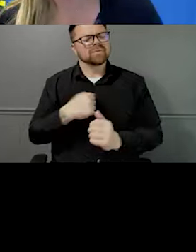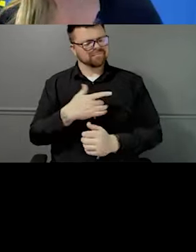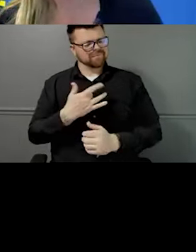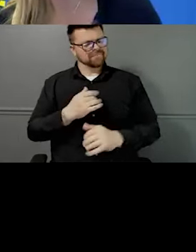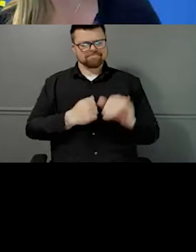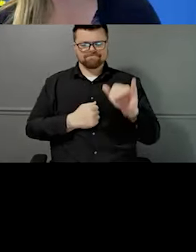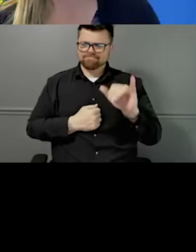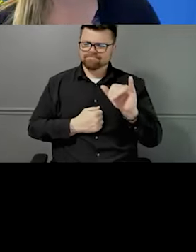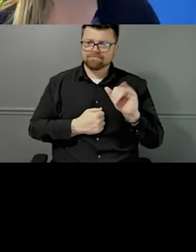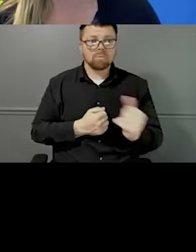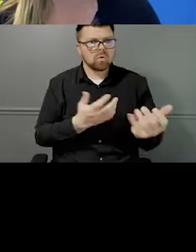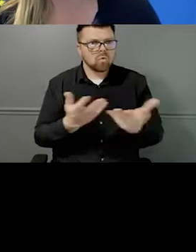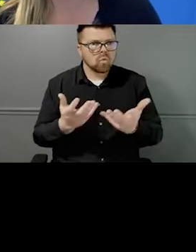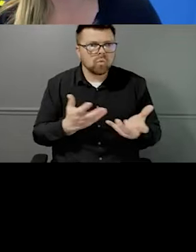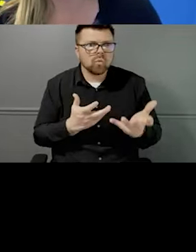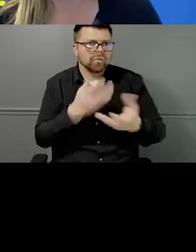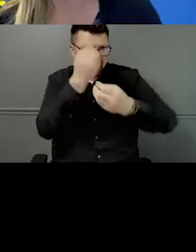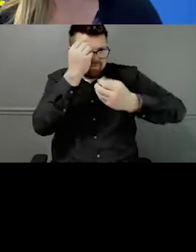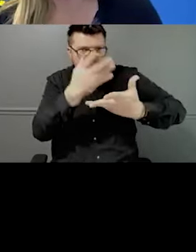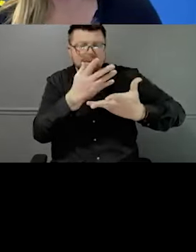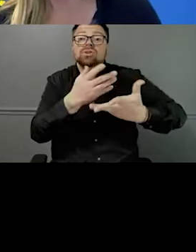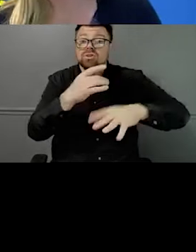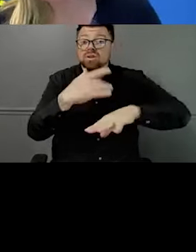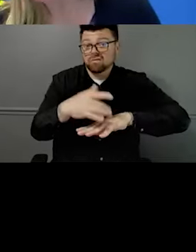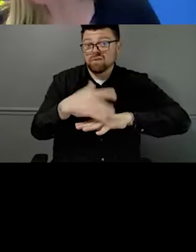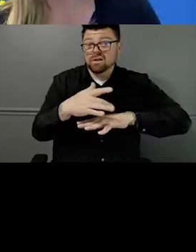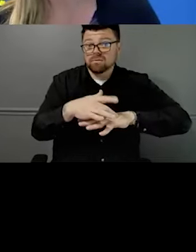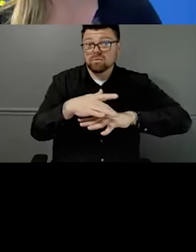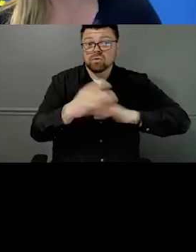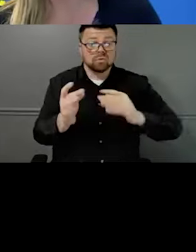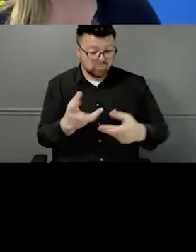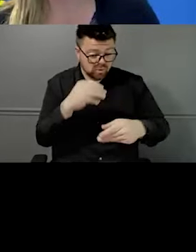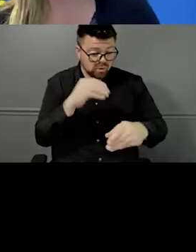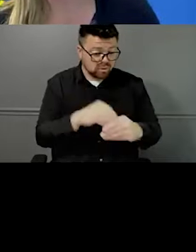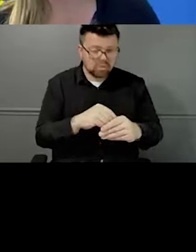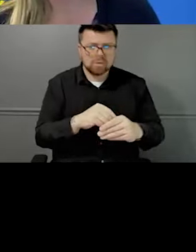to have this information available outweighs the few that felt like